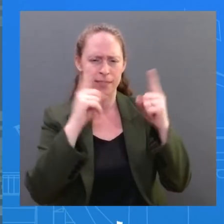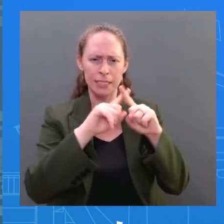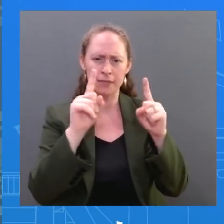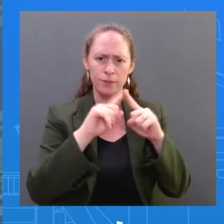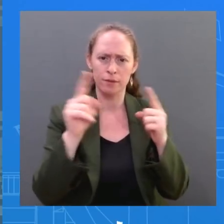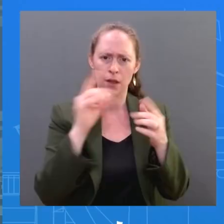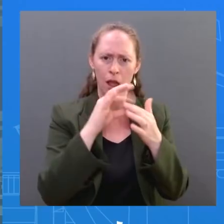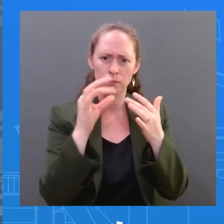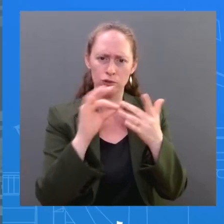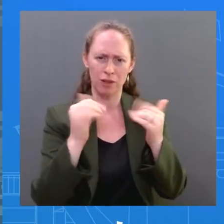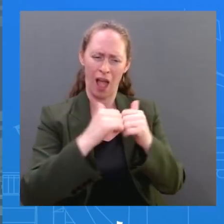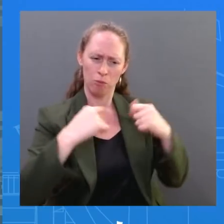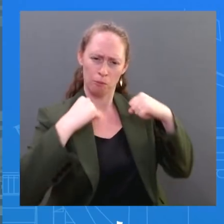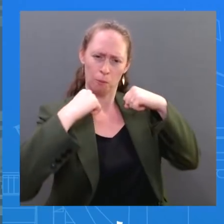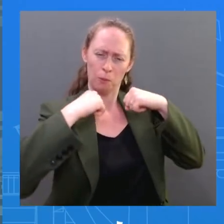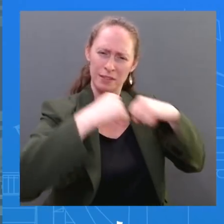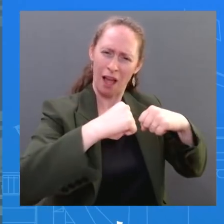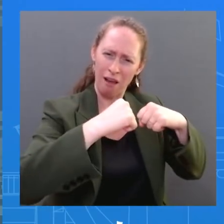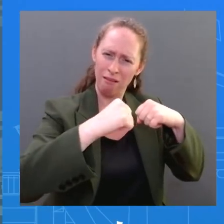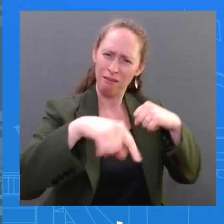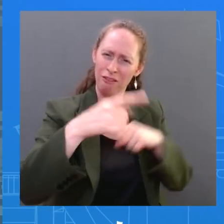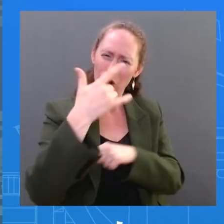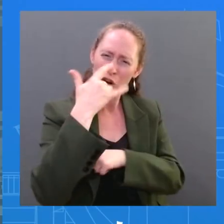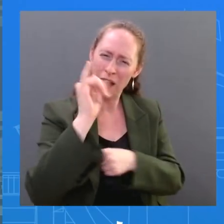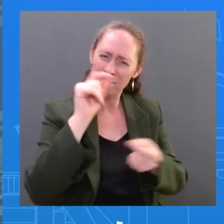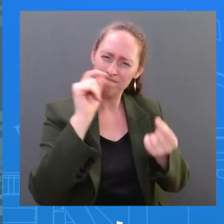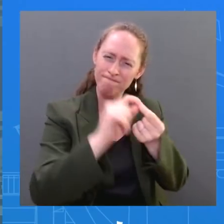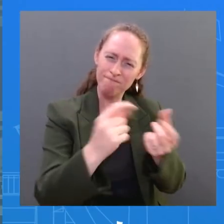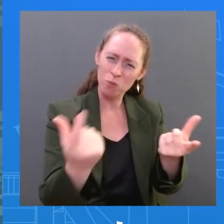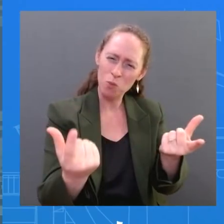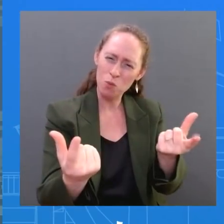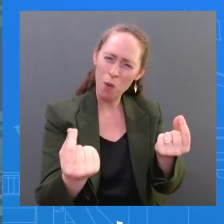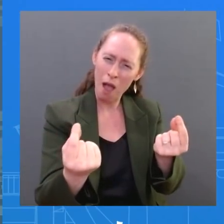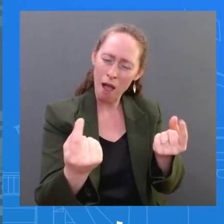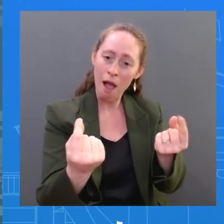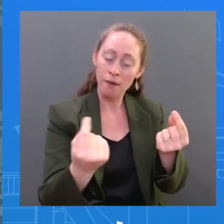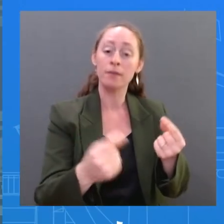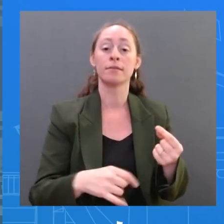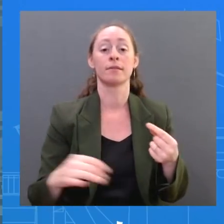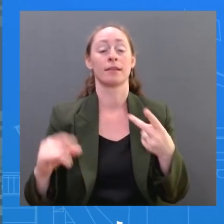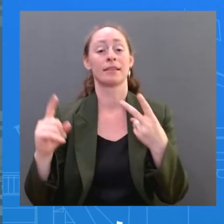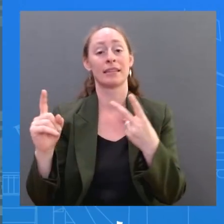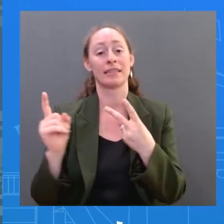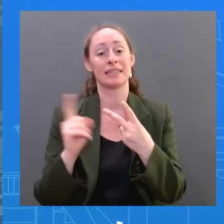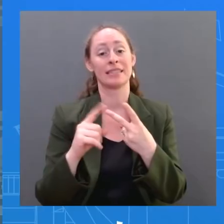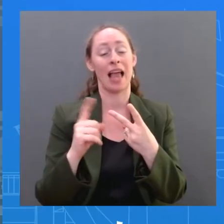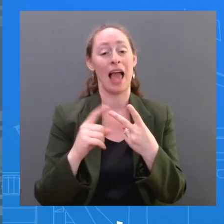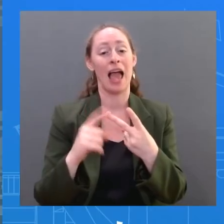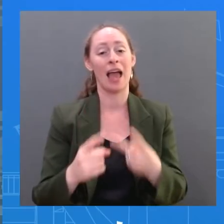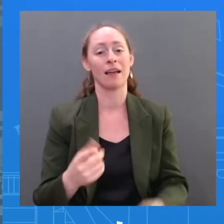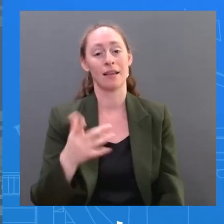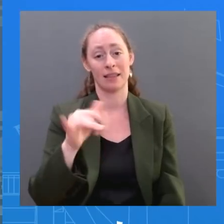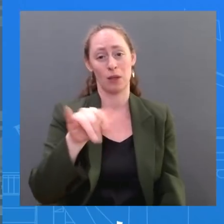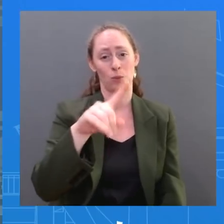I sort of take issue with the premise of the question, because I think, first of all, what the President did on day one,